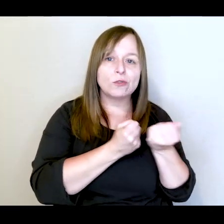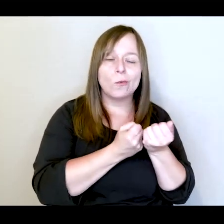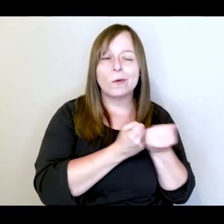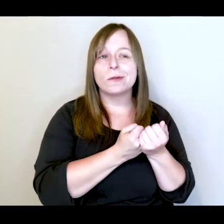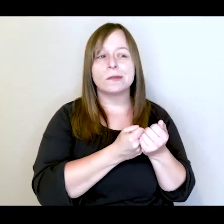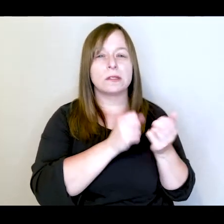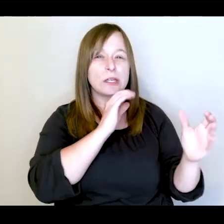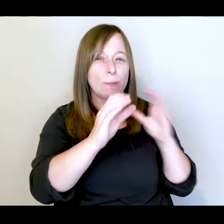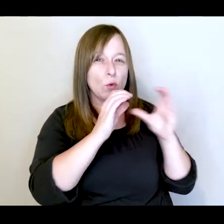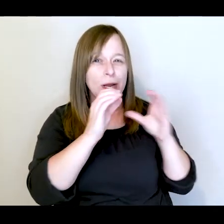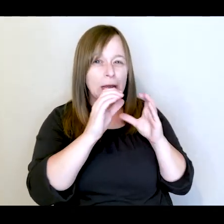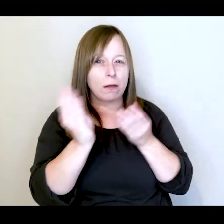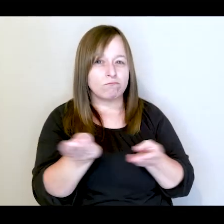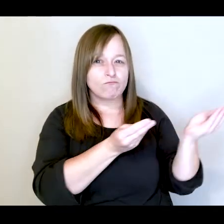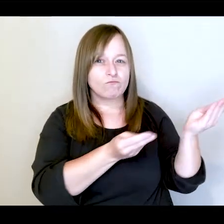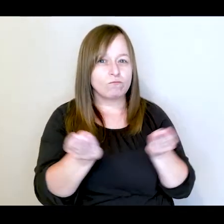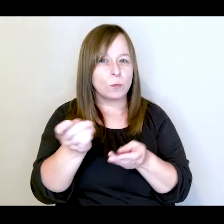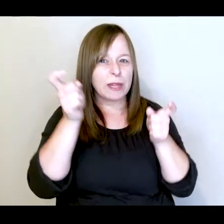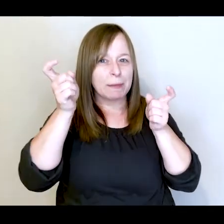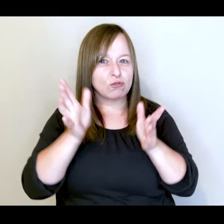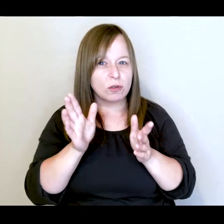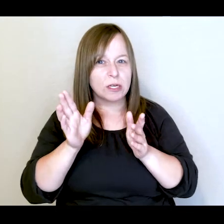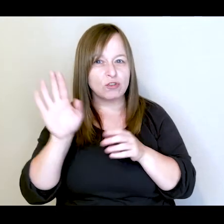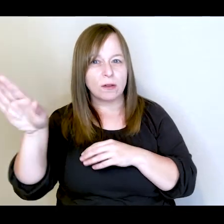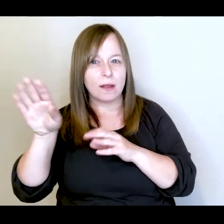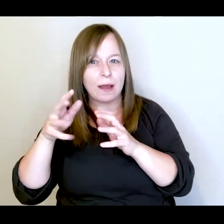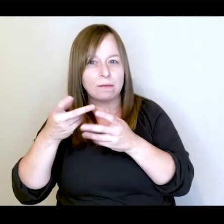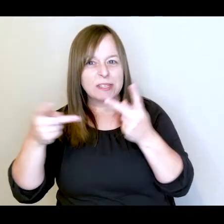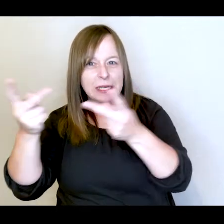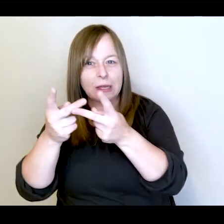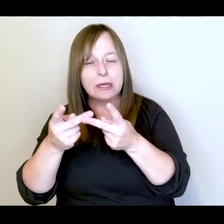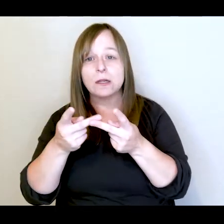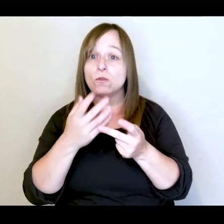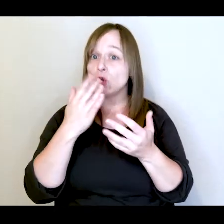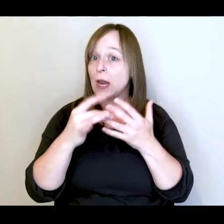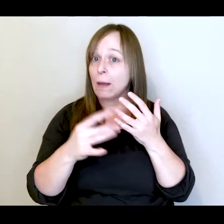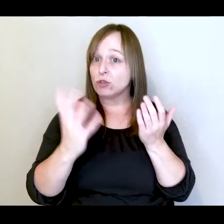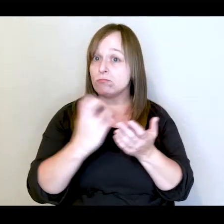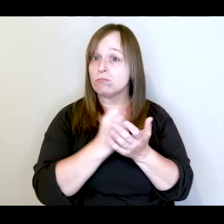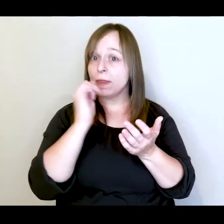can help communicate with the administration so that's always a good option.